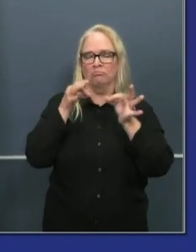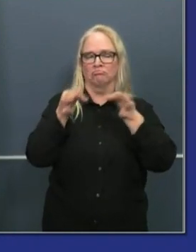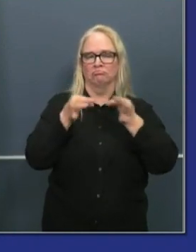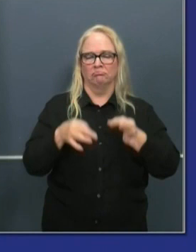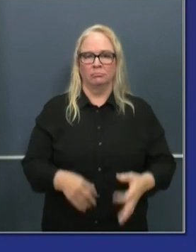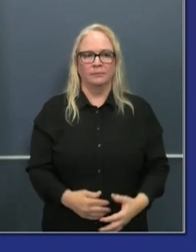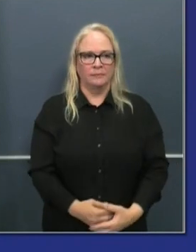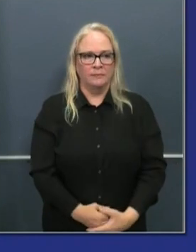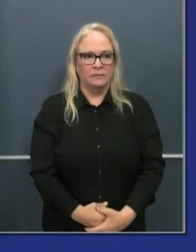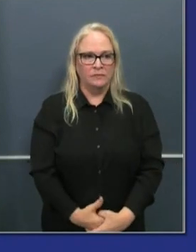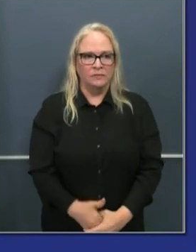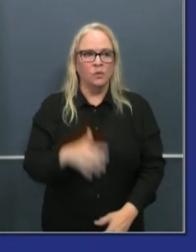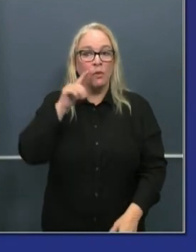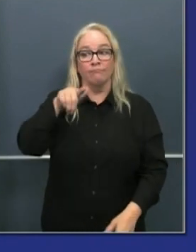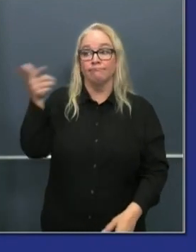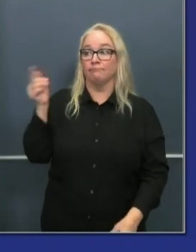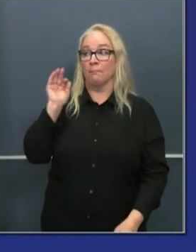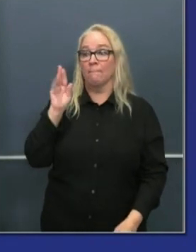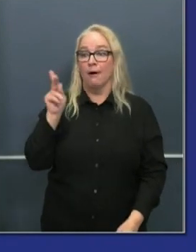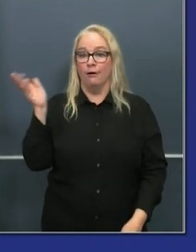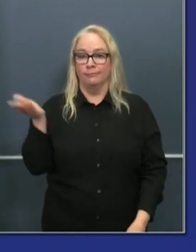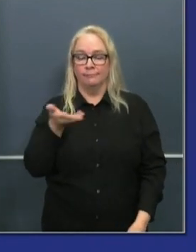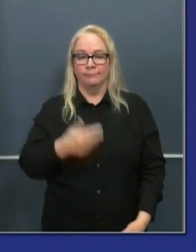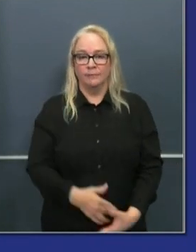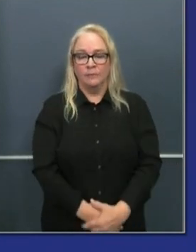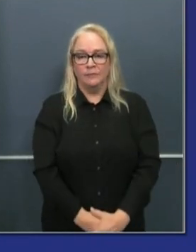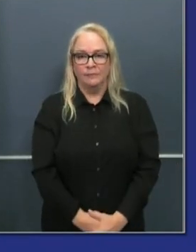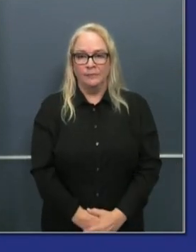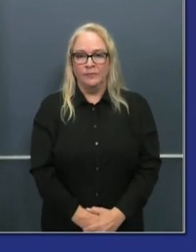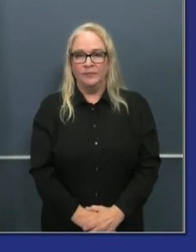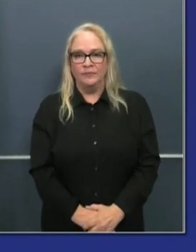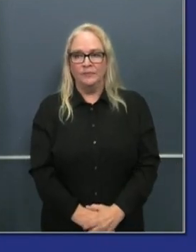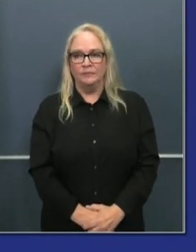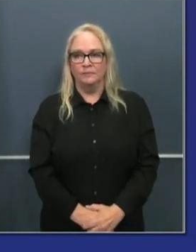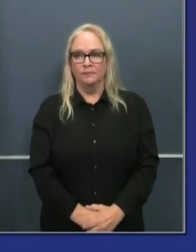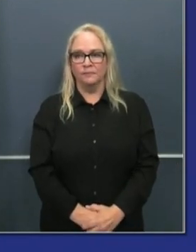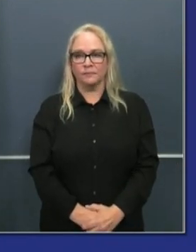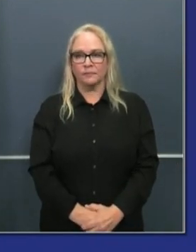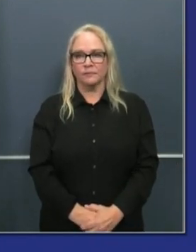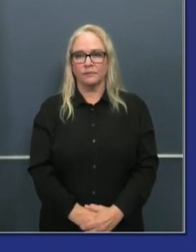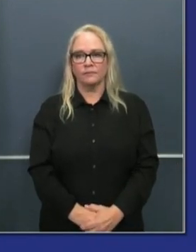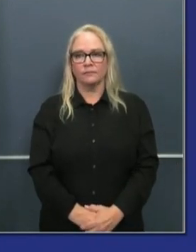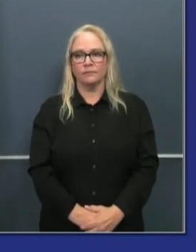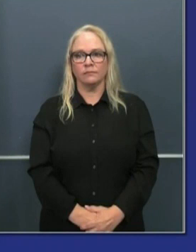BRIEFLY ABOUT SOME OF THE STEPPED UP EFFORTS WE ARE DOING IN TERMS OF OUR COLLABORATIVE APPROACH TO ENFORCEMENT RELATING TO RULES AND REGULATIONS IN THE STATE. MR. DIRECTOR?